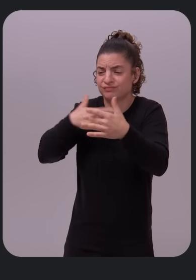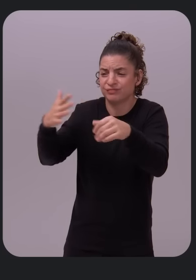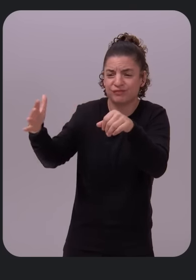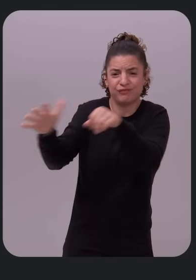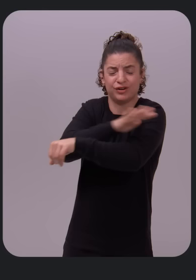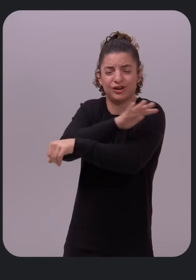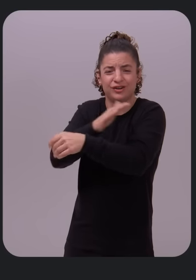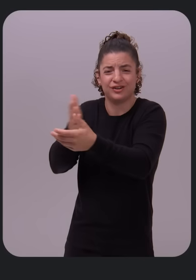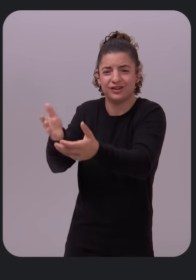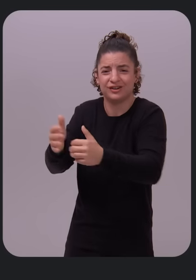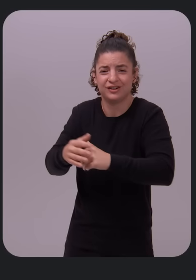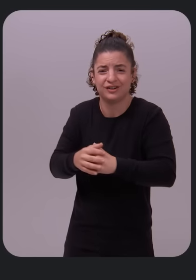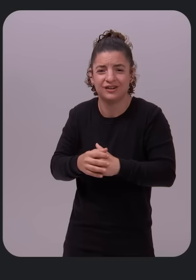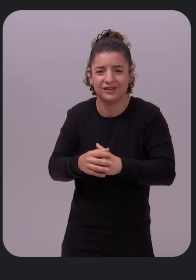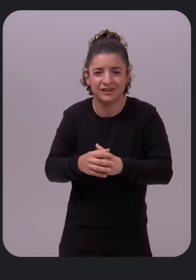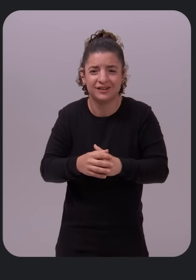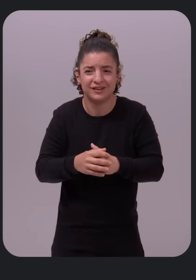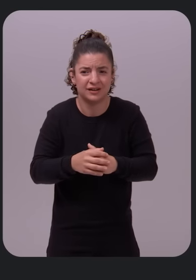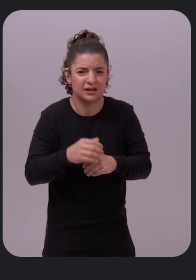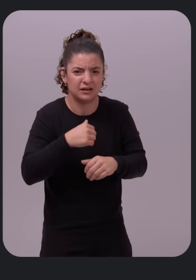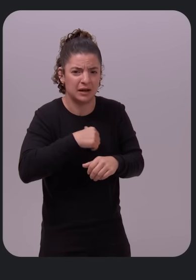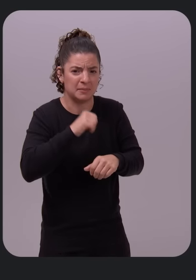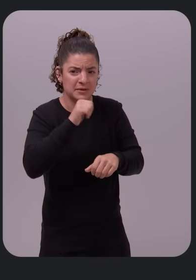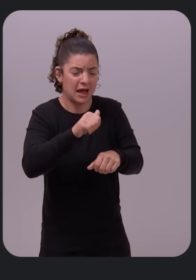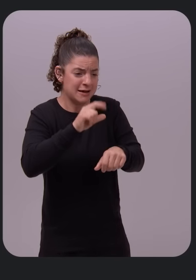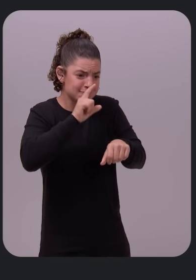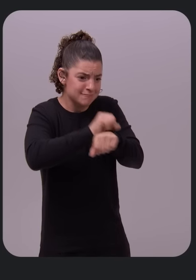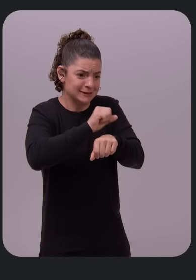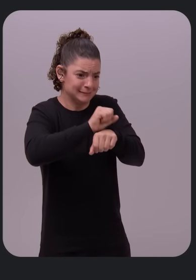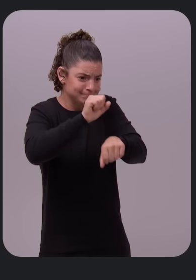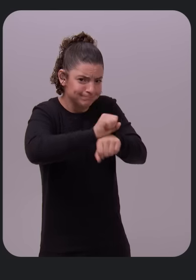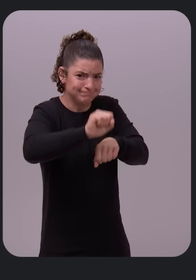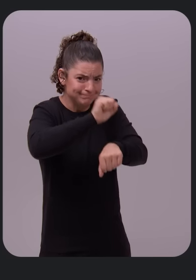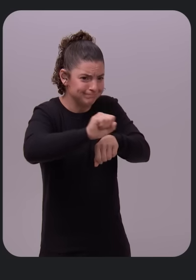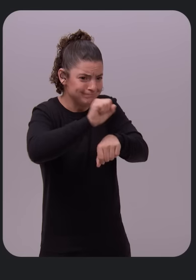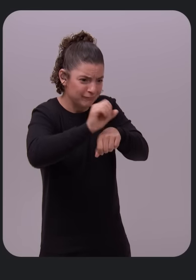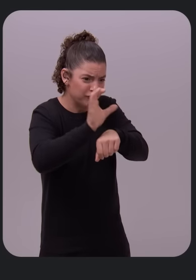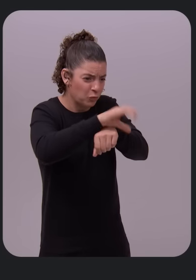I'm not forcing it, I'm just finding it.